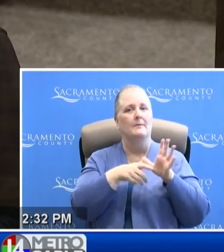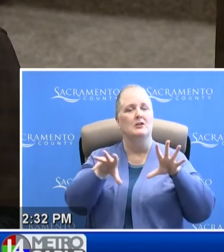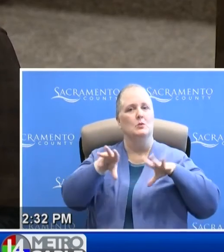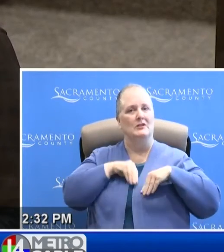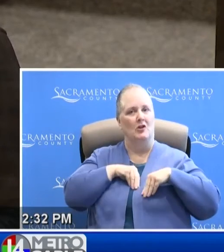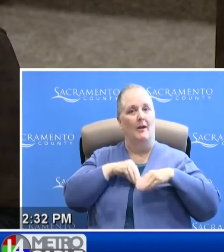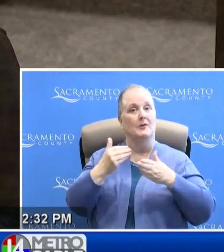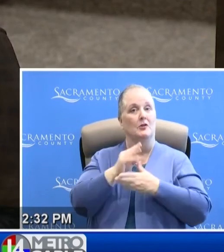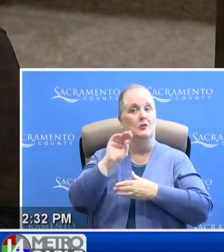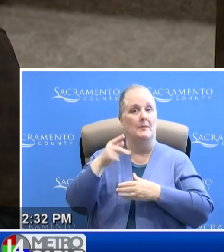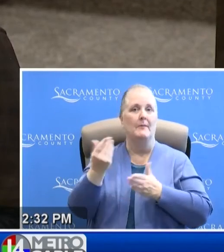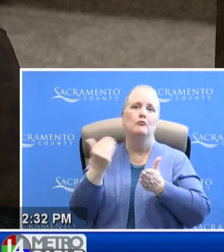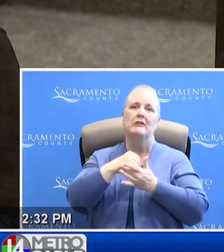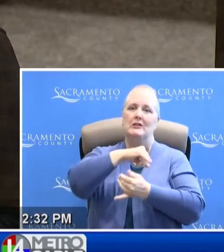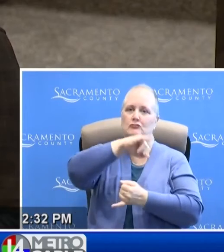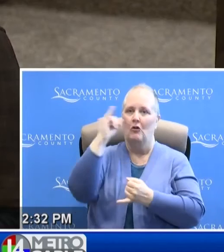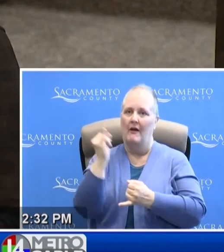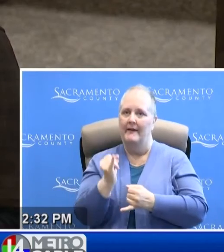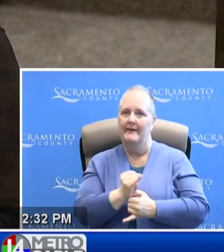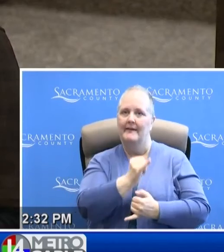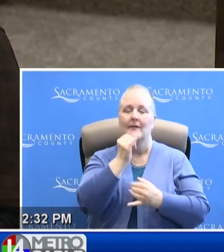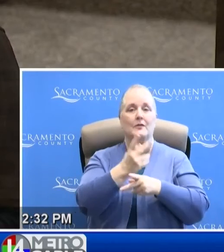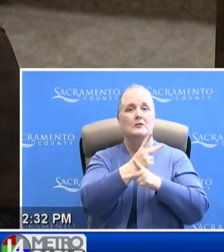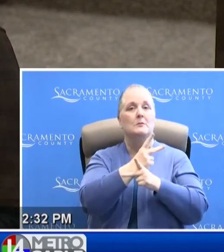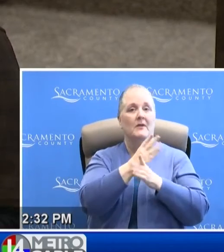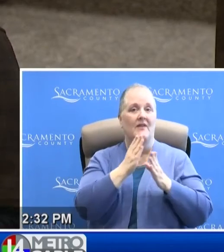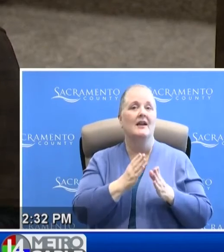redrawing the supervisory, supervisory, supervisory